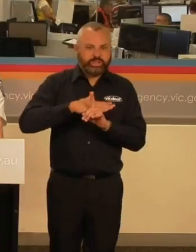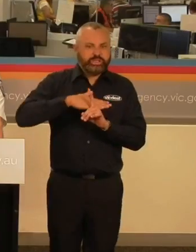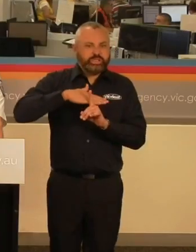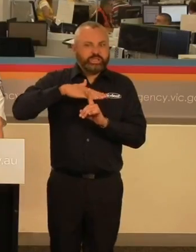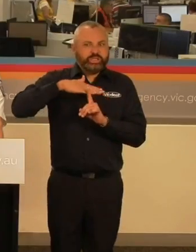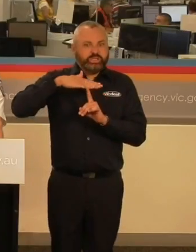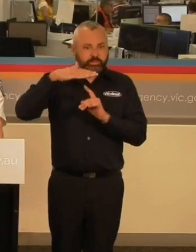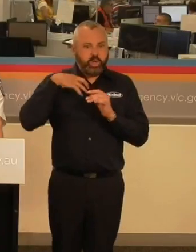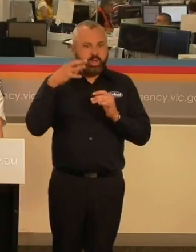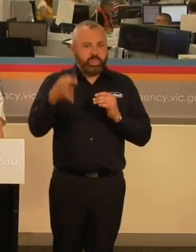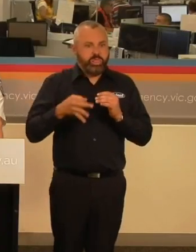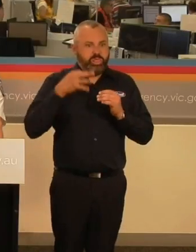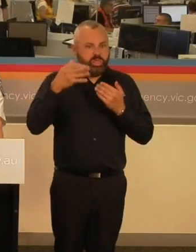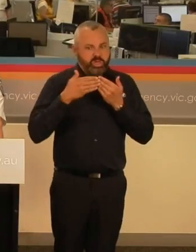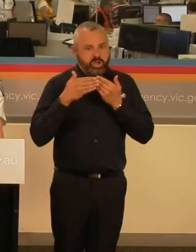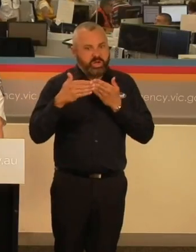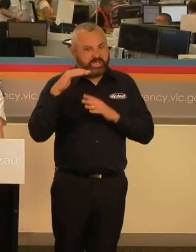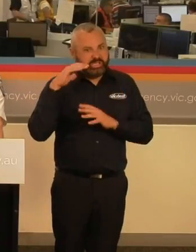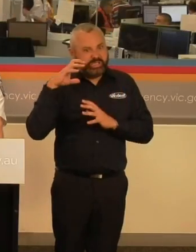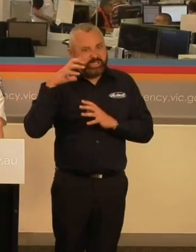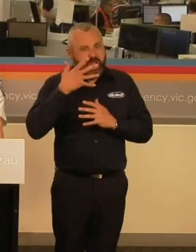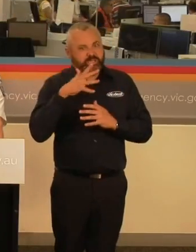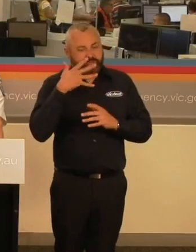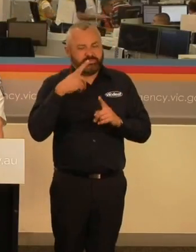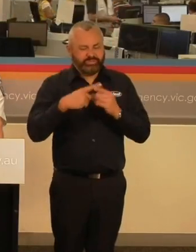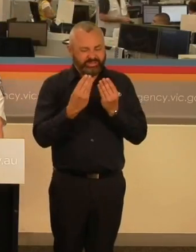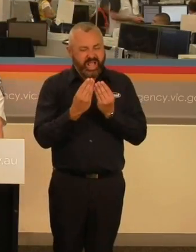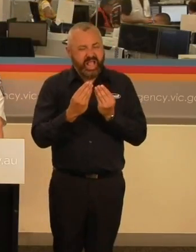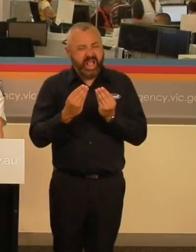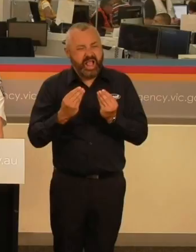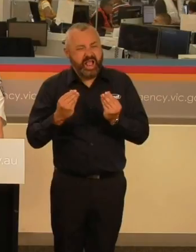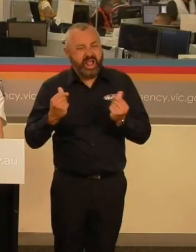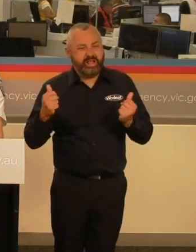will be extremely dry and we've got an unstable environment which means if a